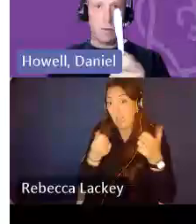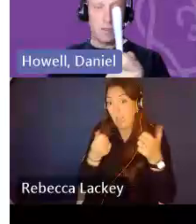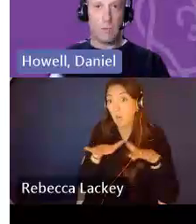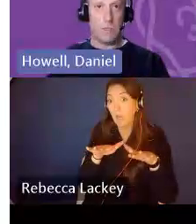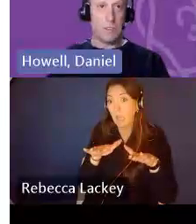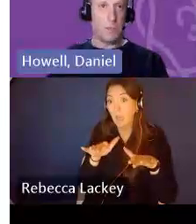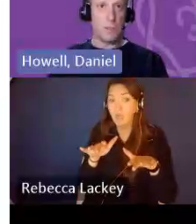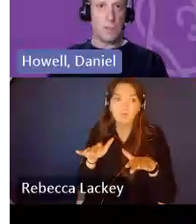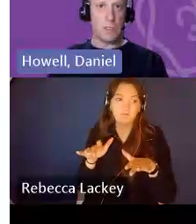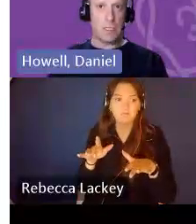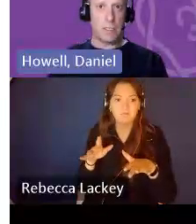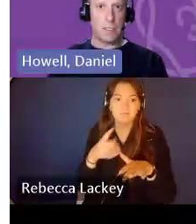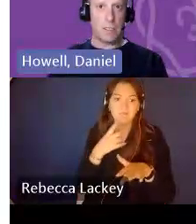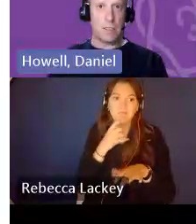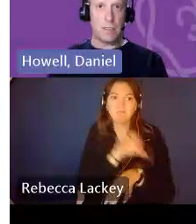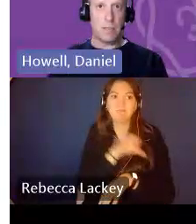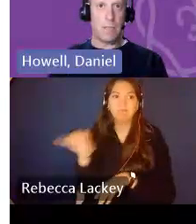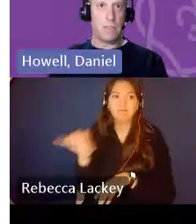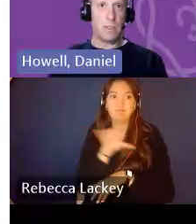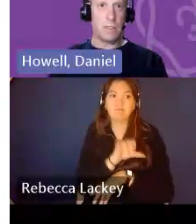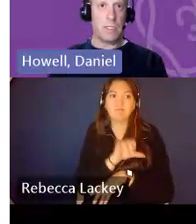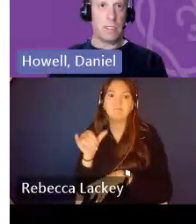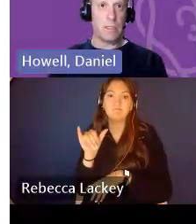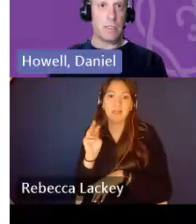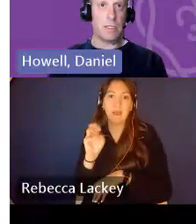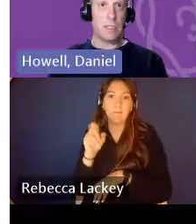I would say it would be similar to kind of the the map that's shown here, either